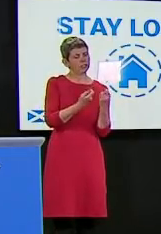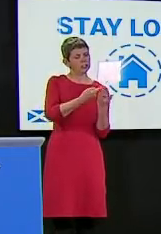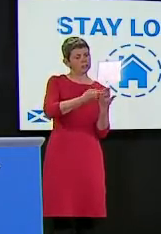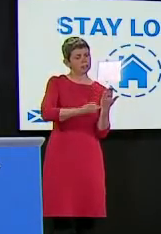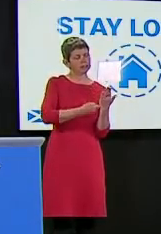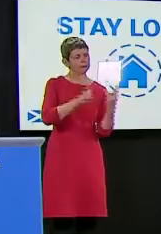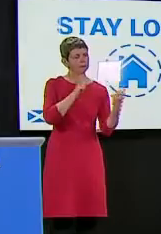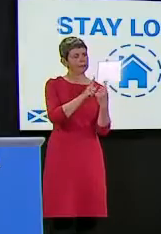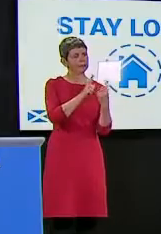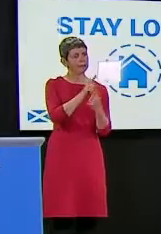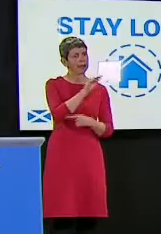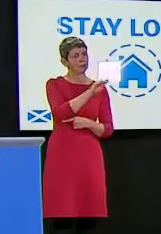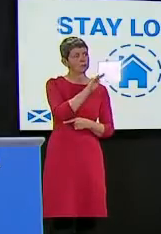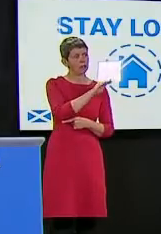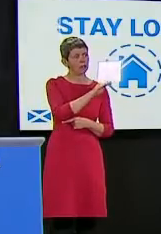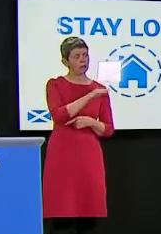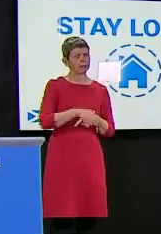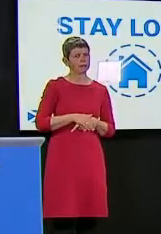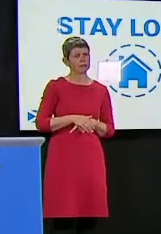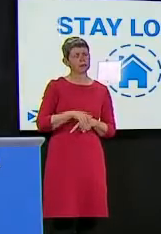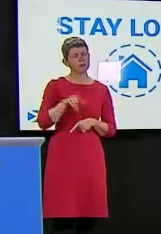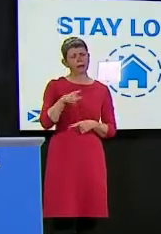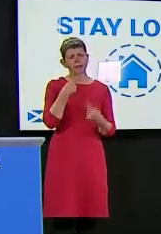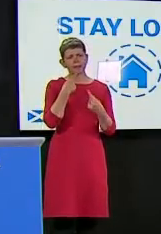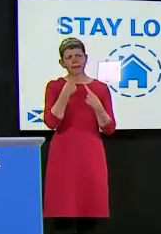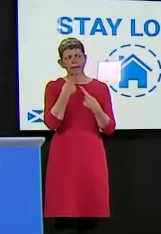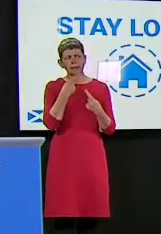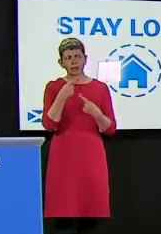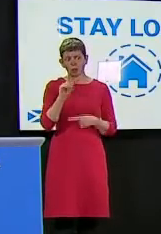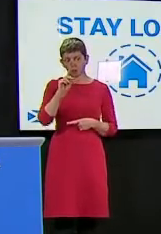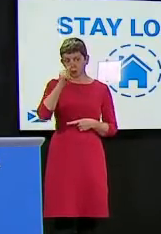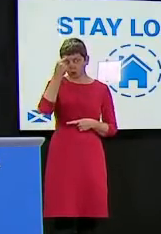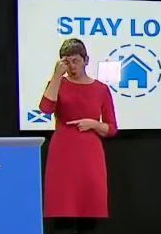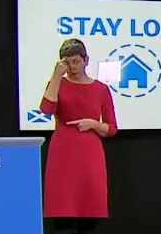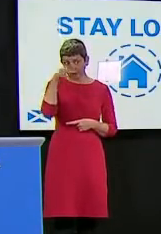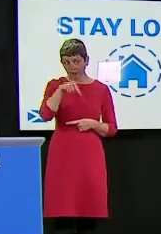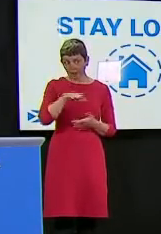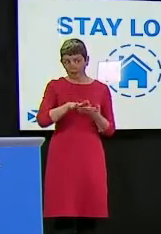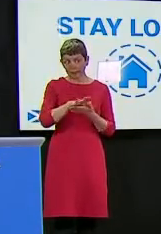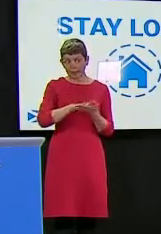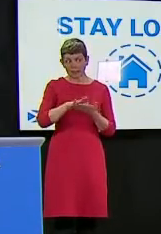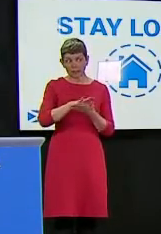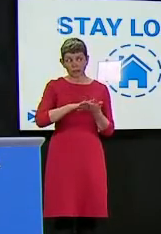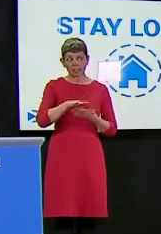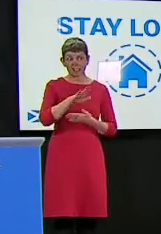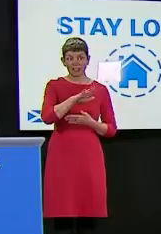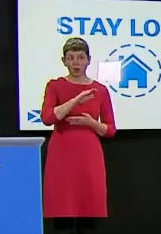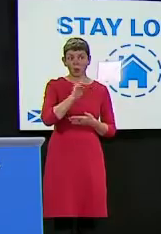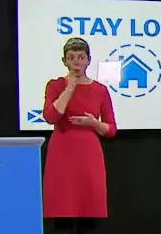what does the modelling tell you about how this will impact on both case numbers and the